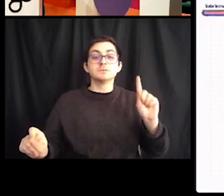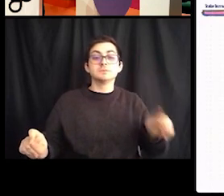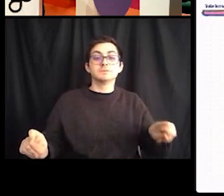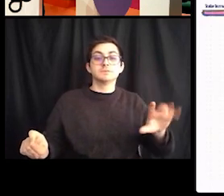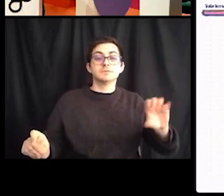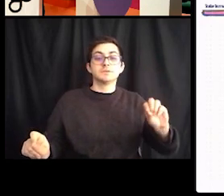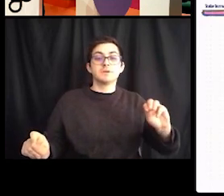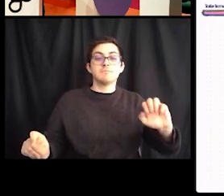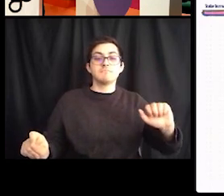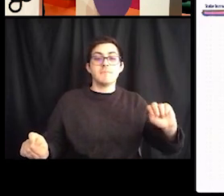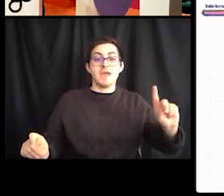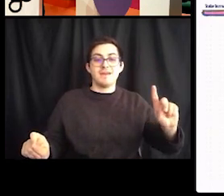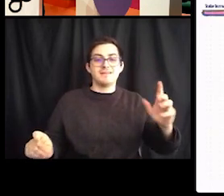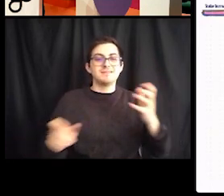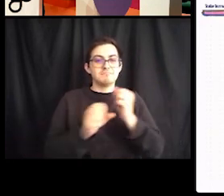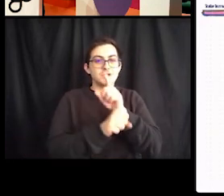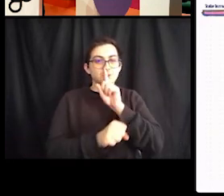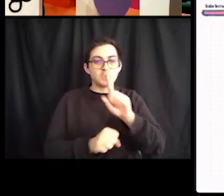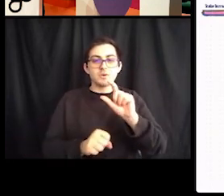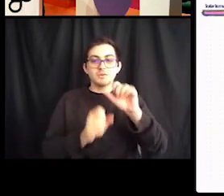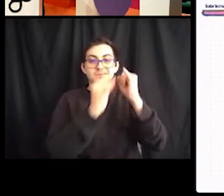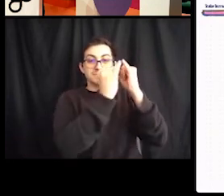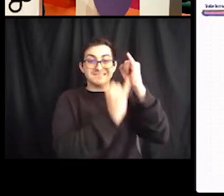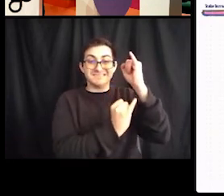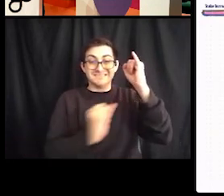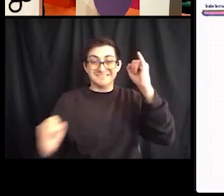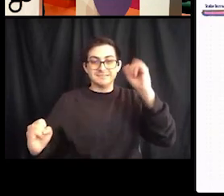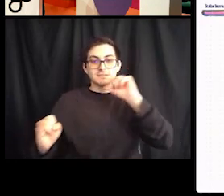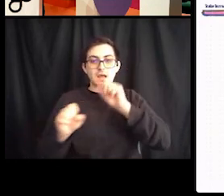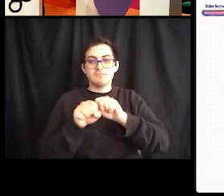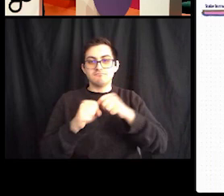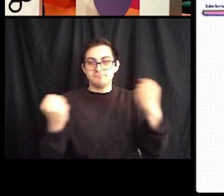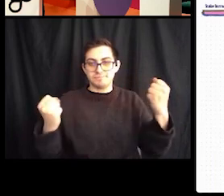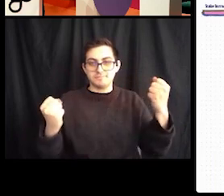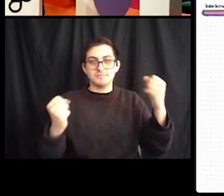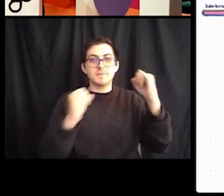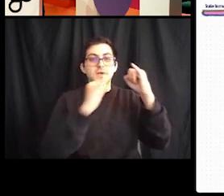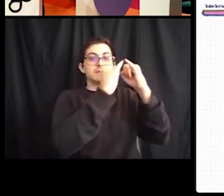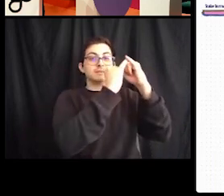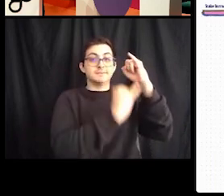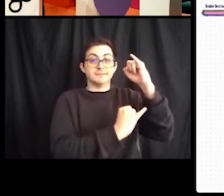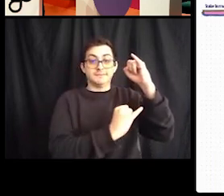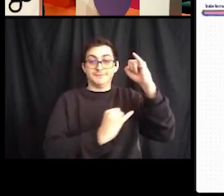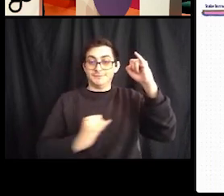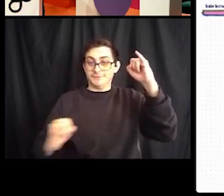Let me adjust the thickness and the color a little bit. And you can see that the connectors will stick